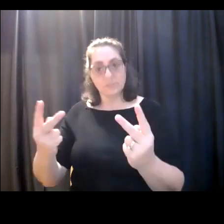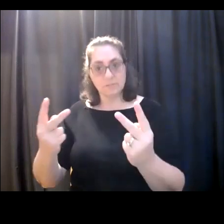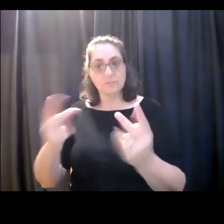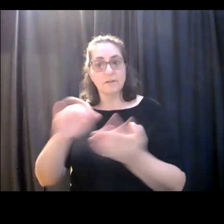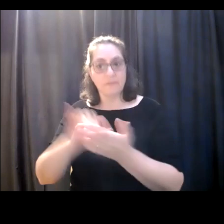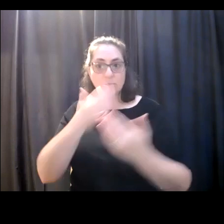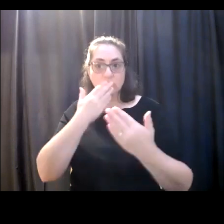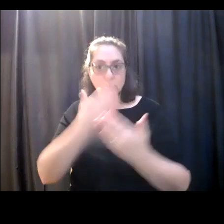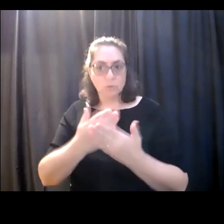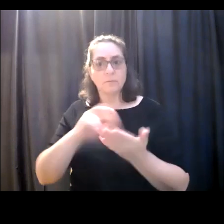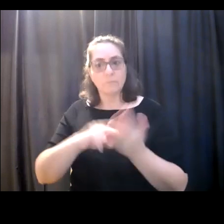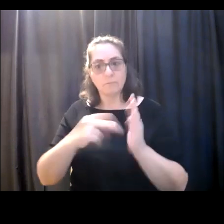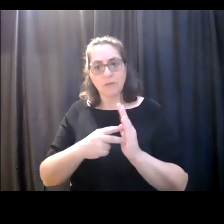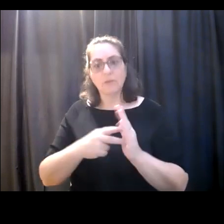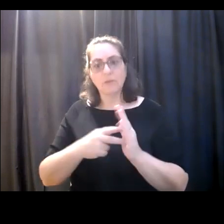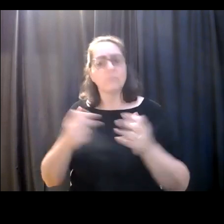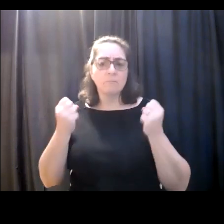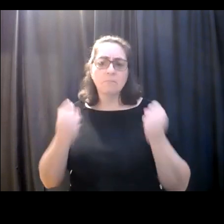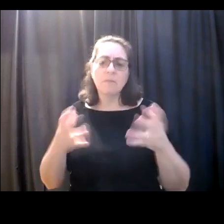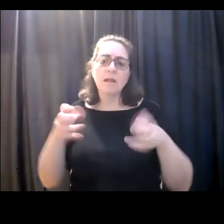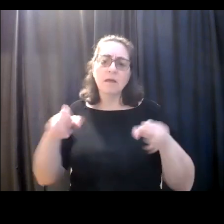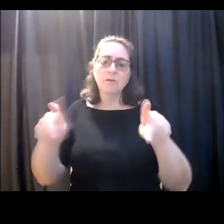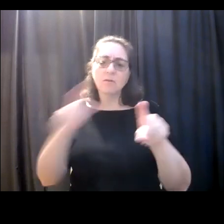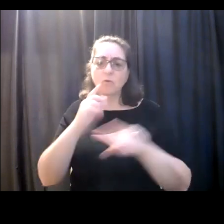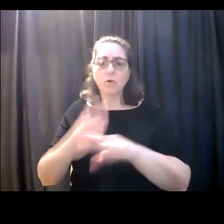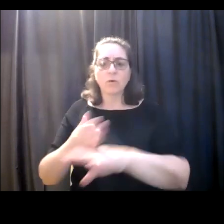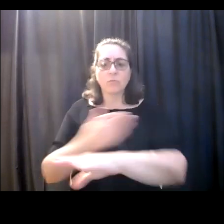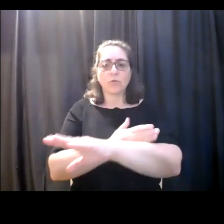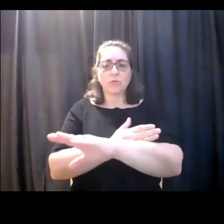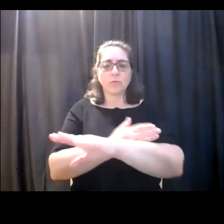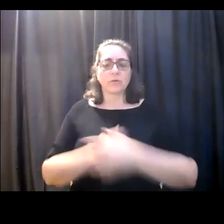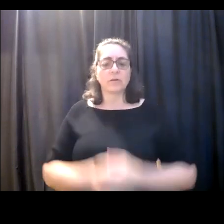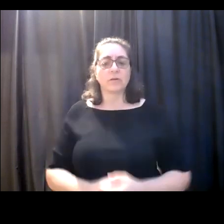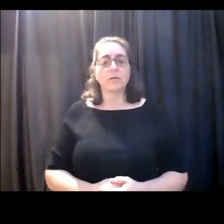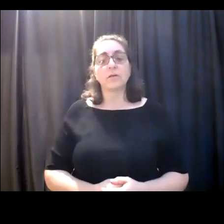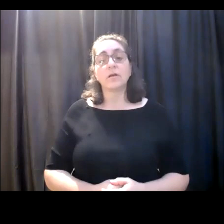and see there's only one way to enter and a different way to exit and other